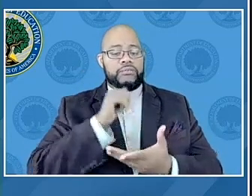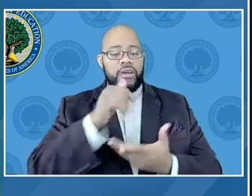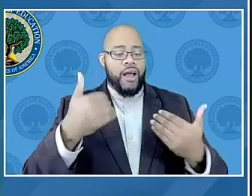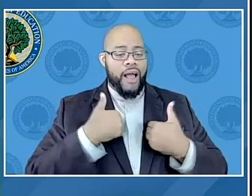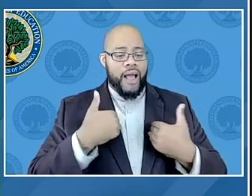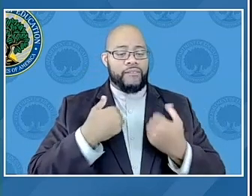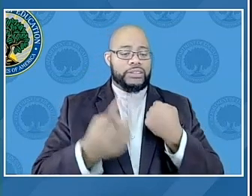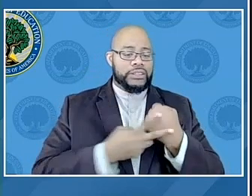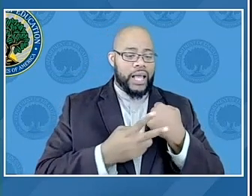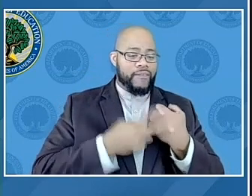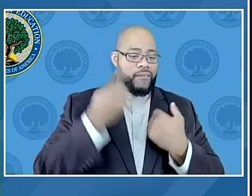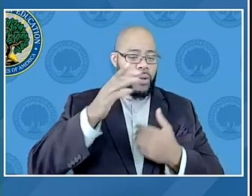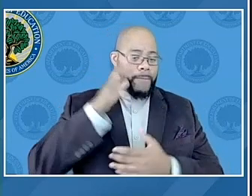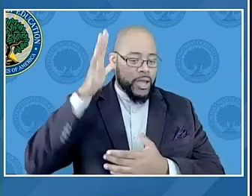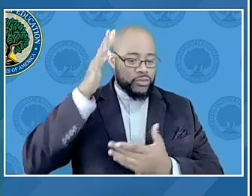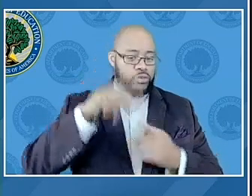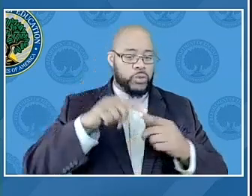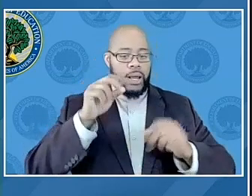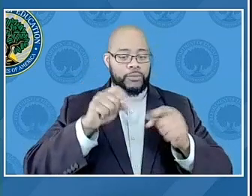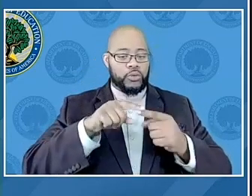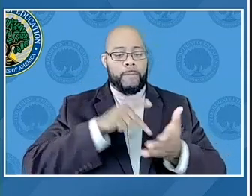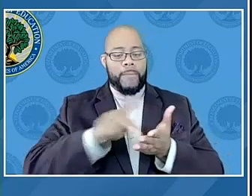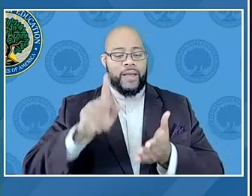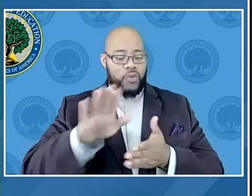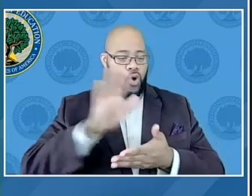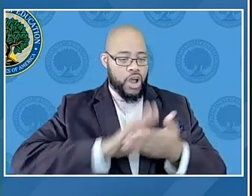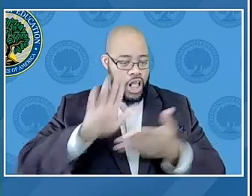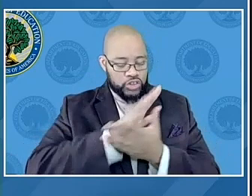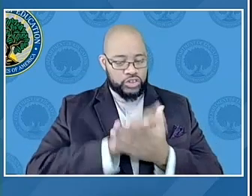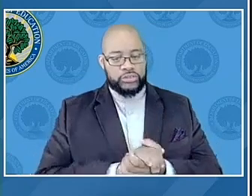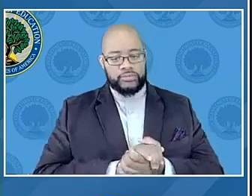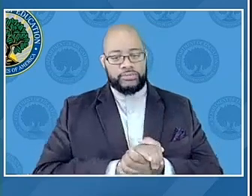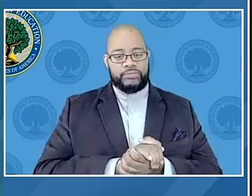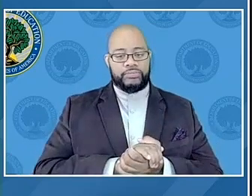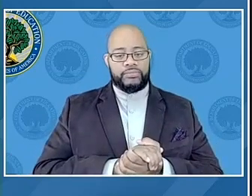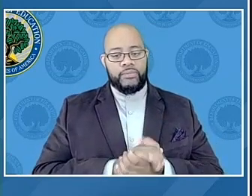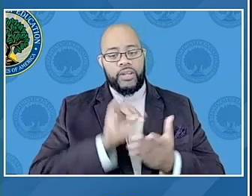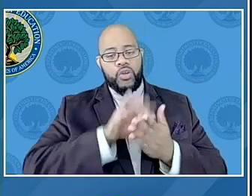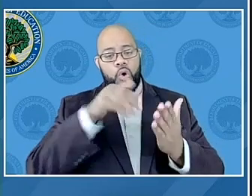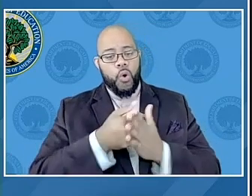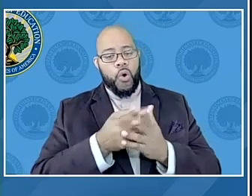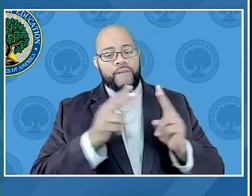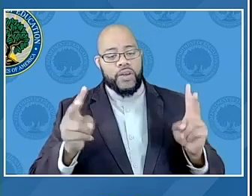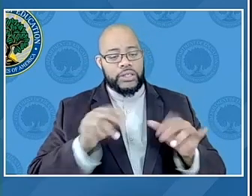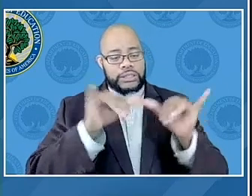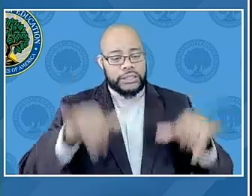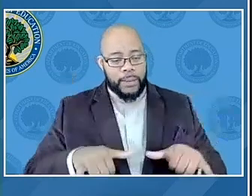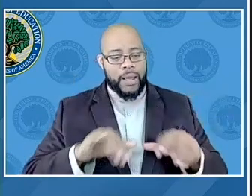your parents to be able to pay for your college? This is all very systemic in terms of how we think about where we got